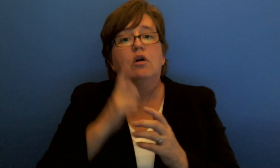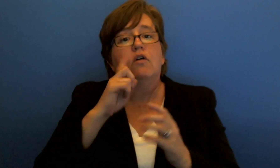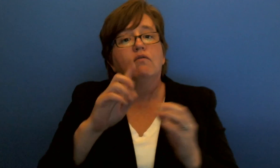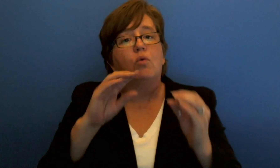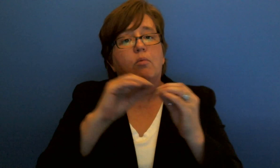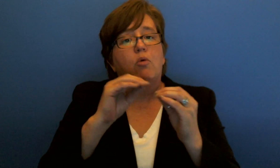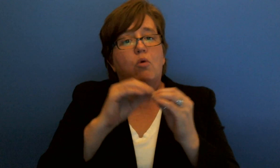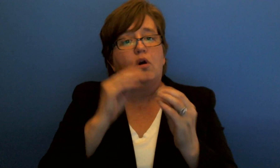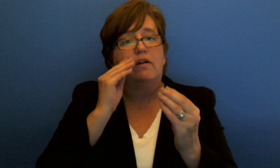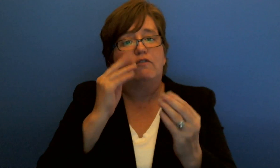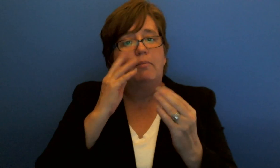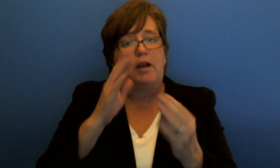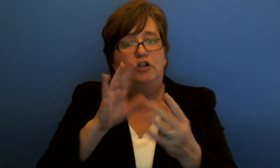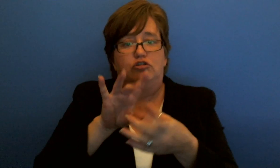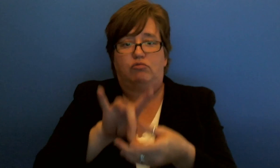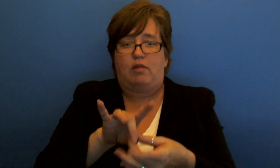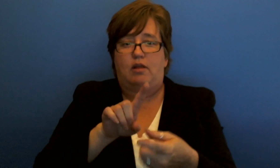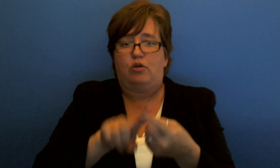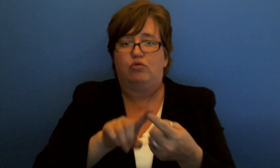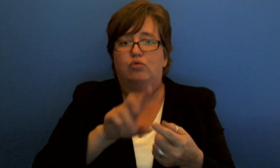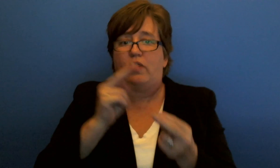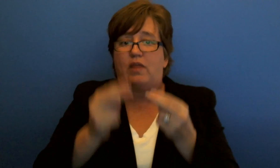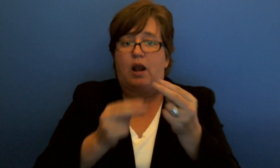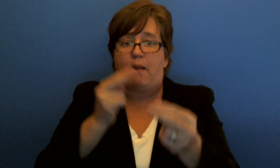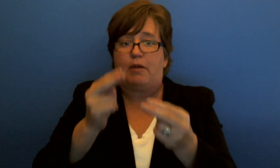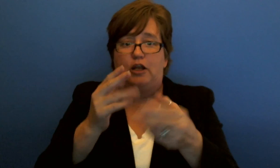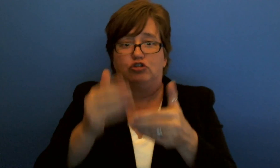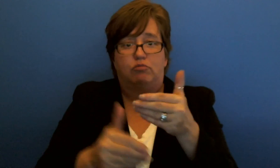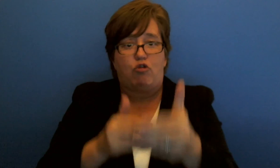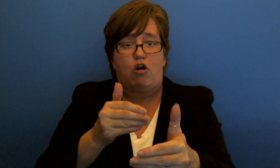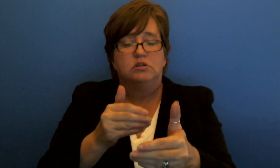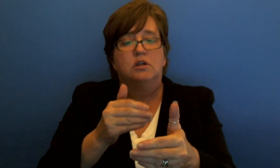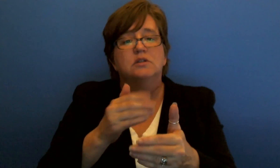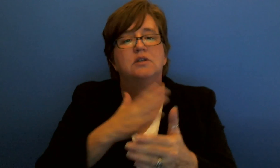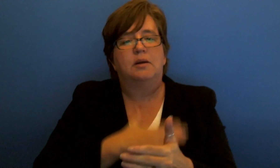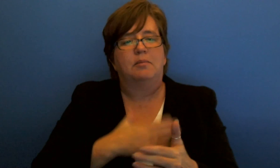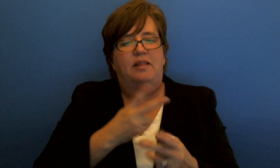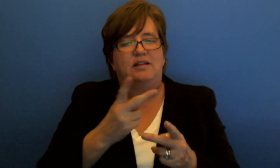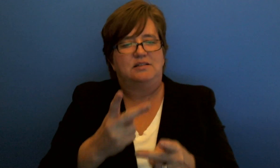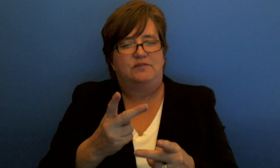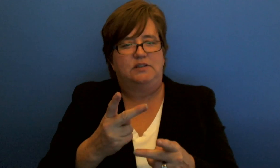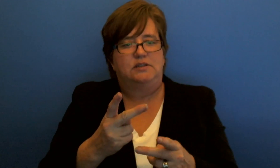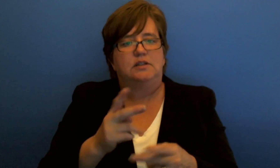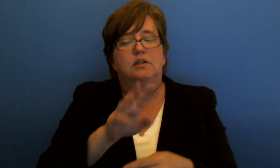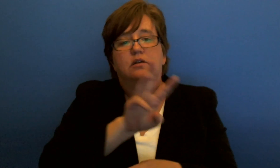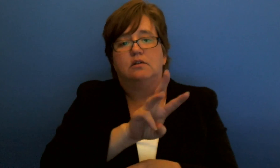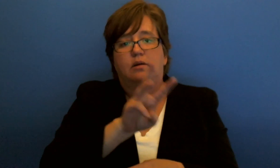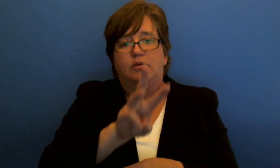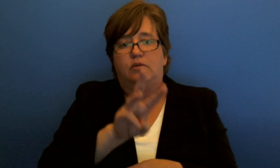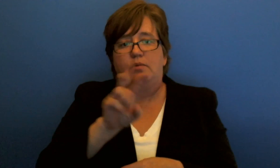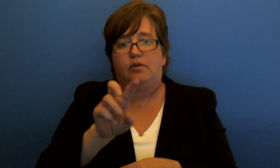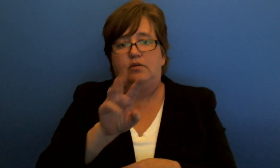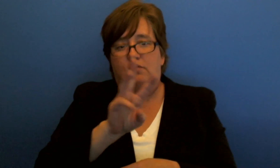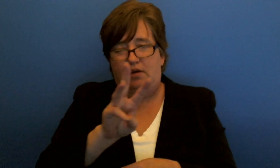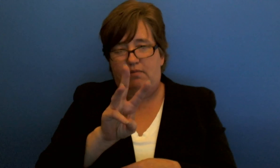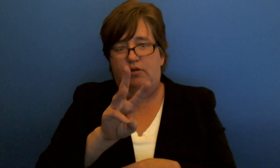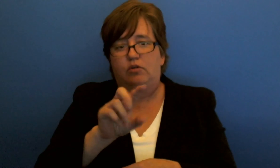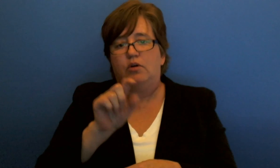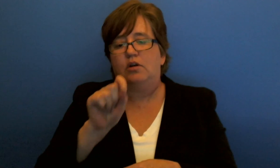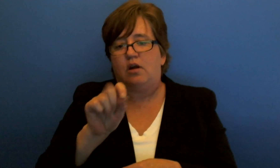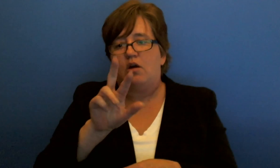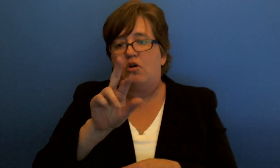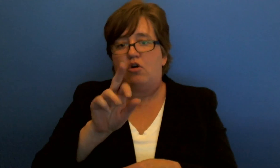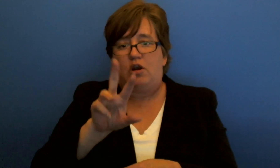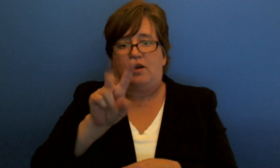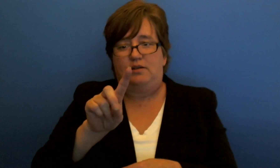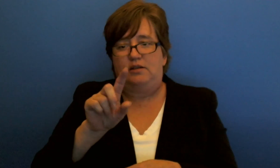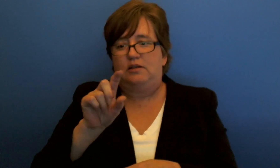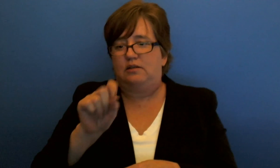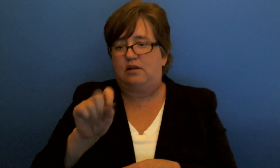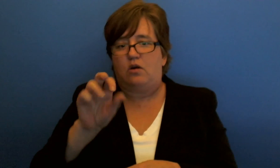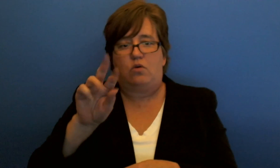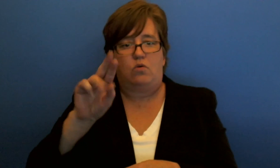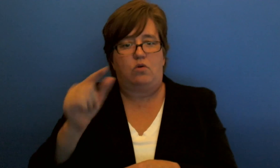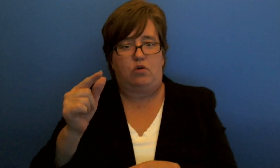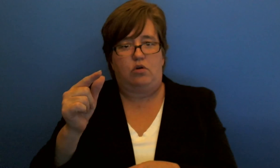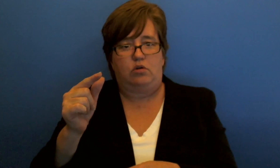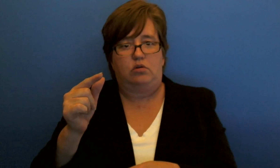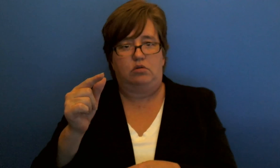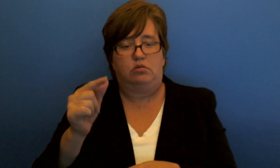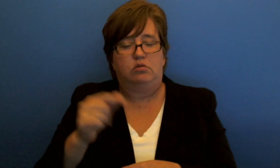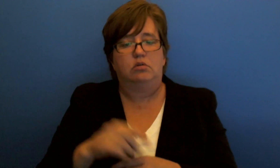For more information about the nomination process, please visit www.rid.org.